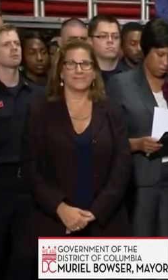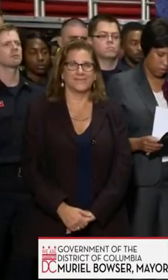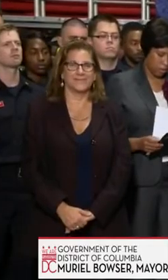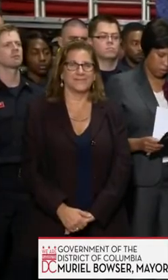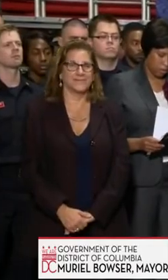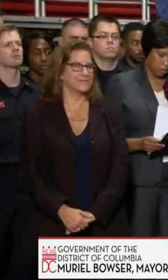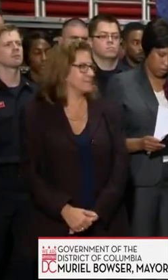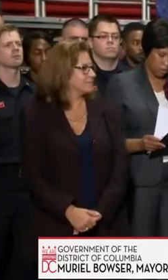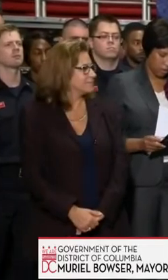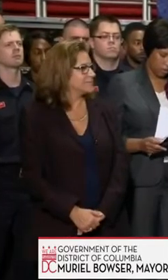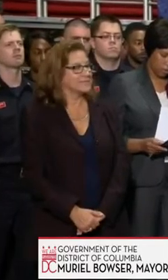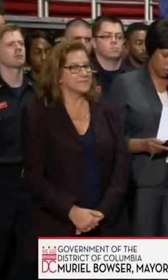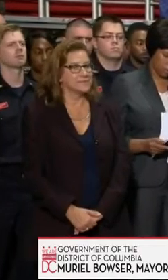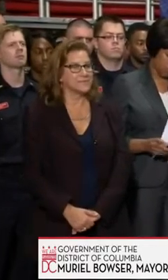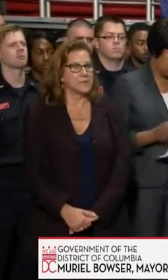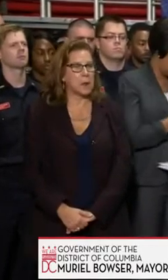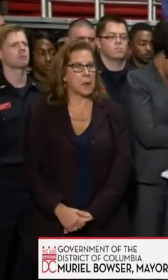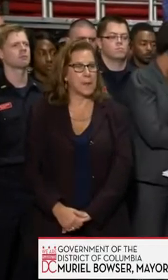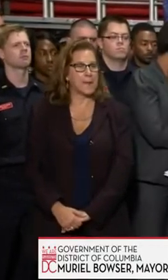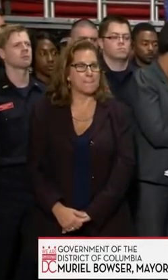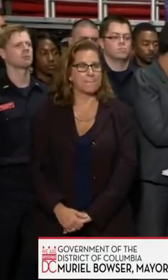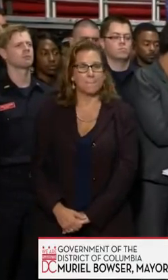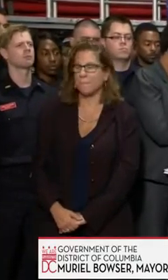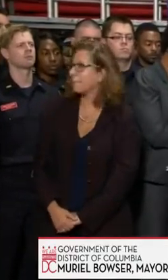IS DAPHNE HUDSON HERE? I WANTED TO CALL HIM UP.